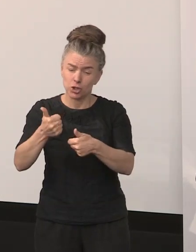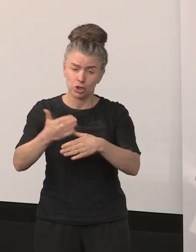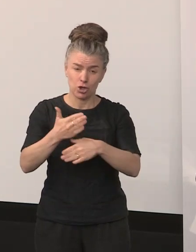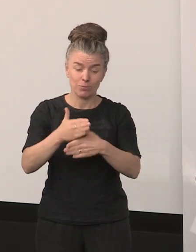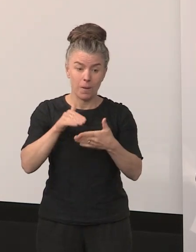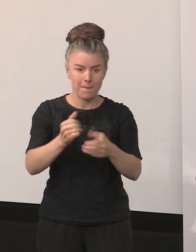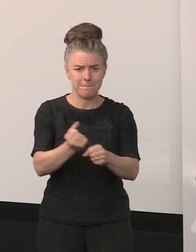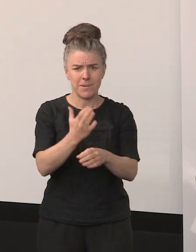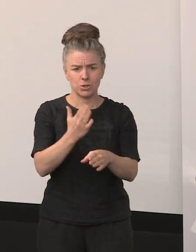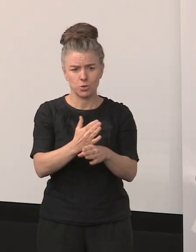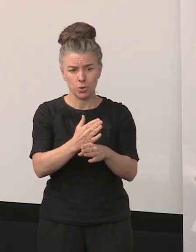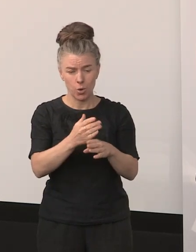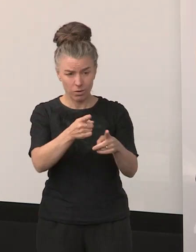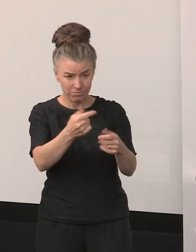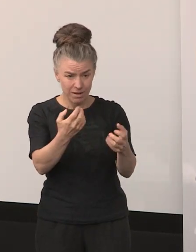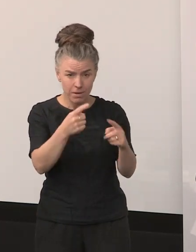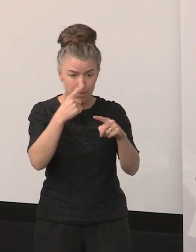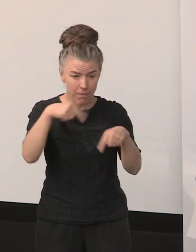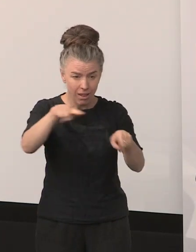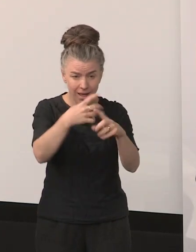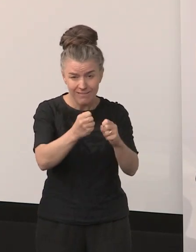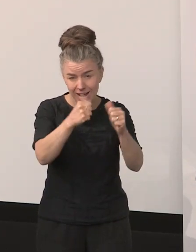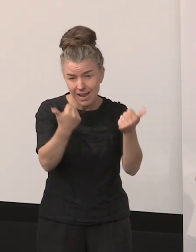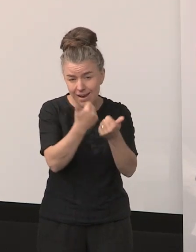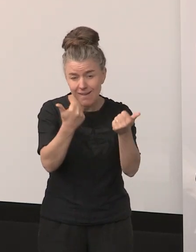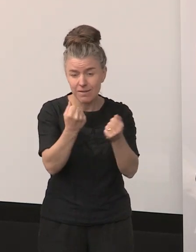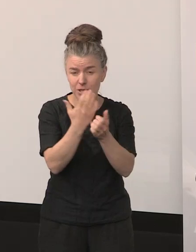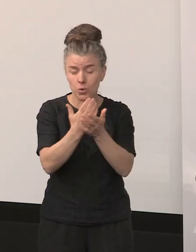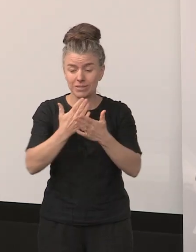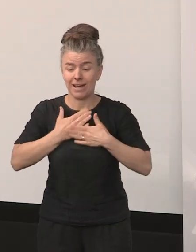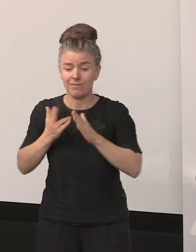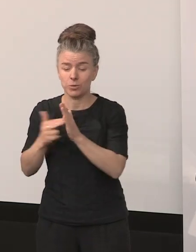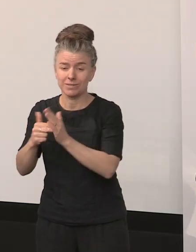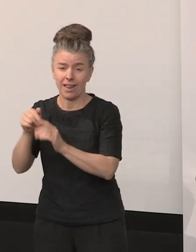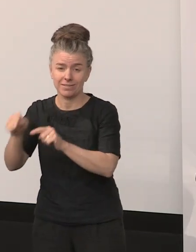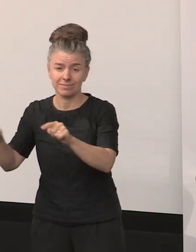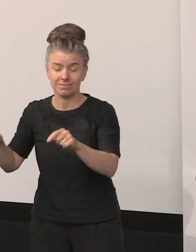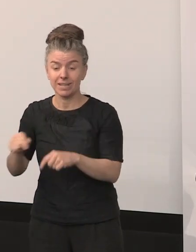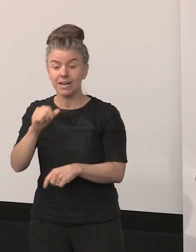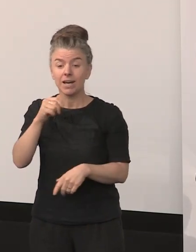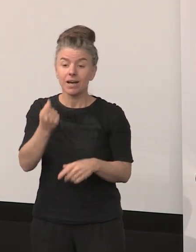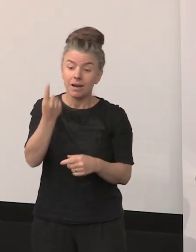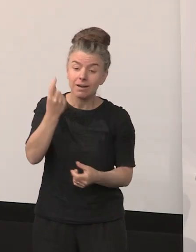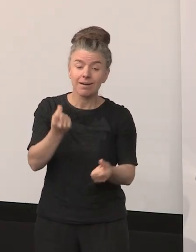thousand people in there, and the staff there do a fantastic job to help ensure that the people there are well looked